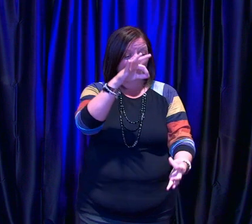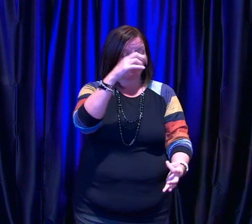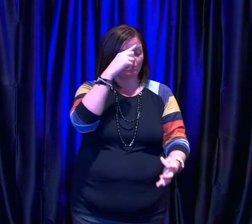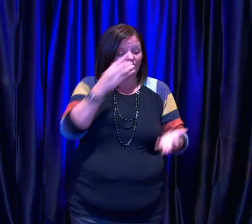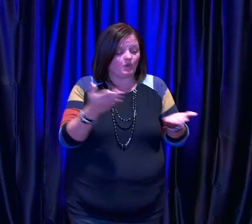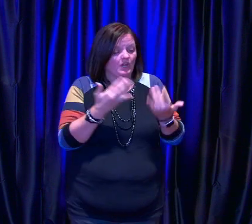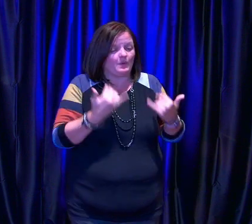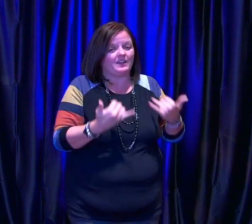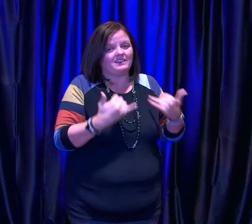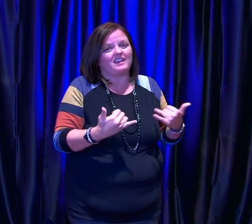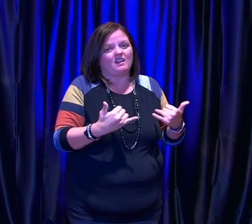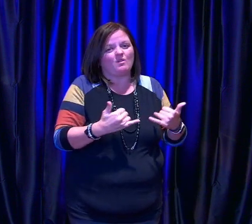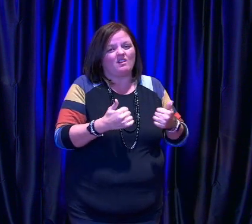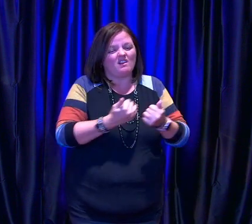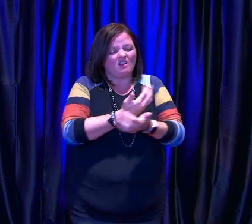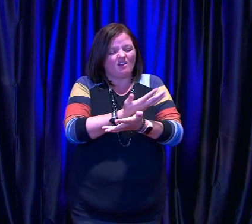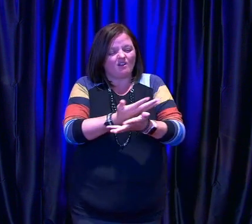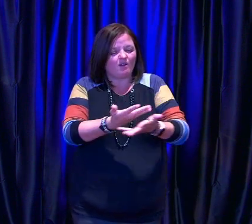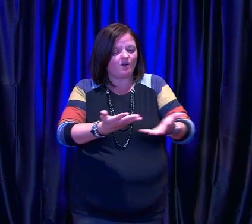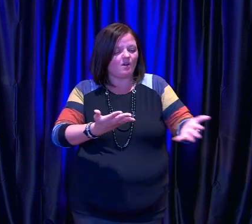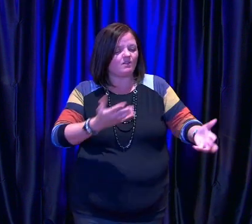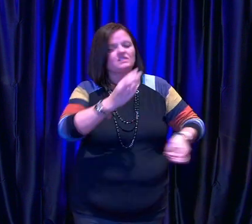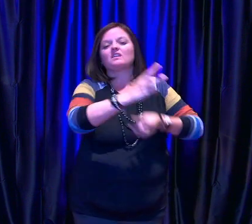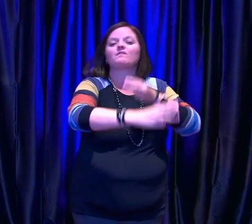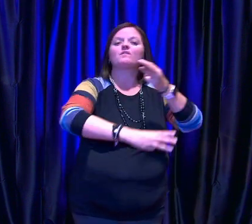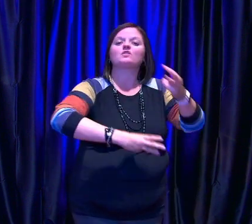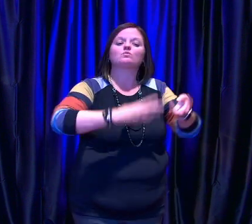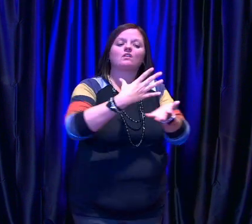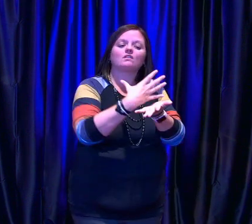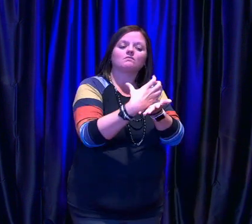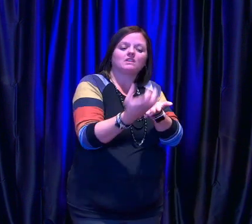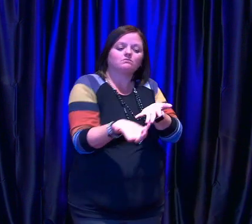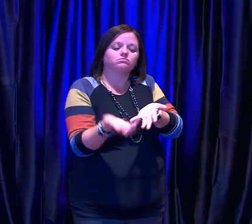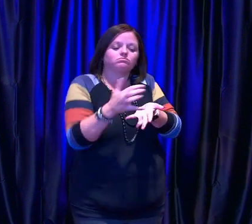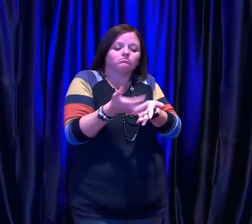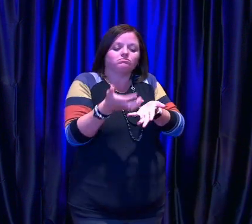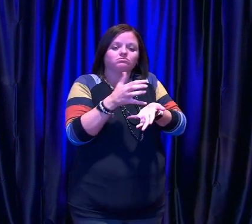and all the stuff of this world thinking that it'll make them happy